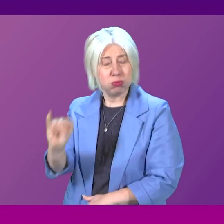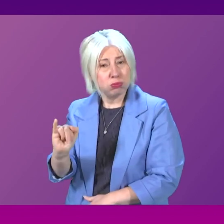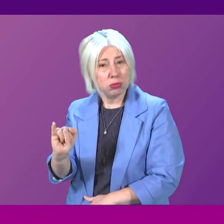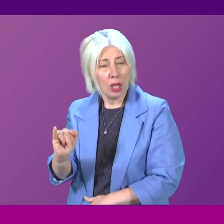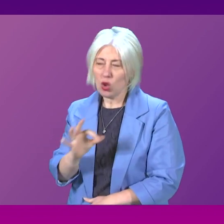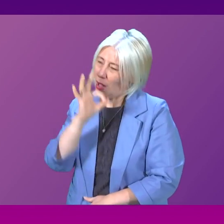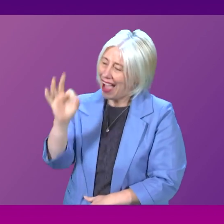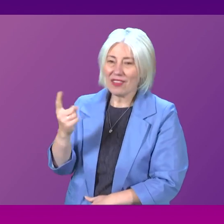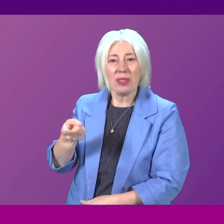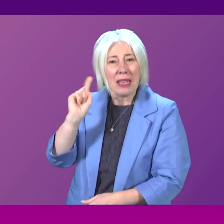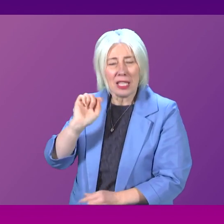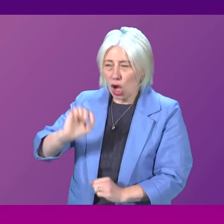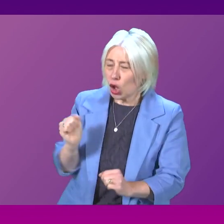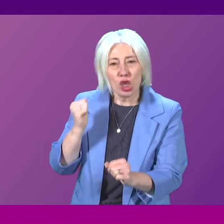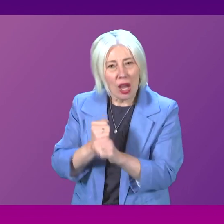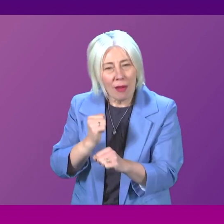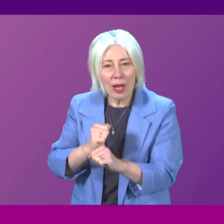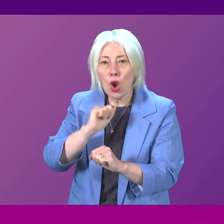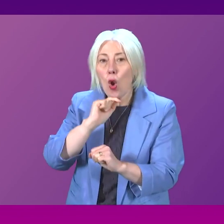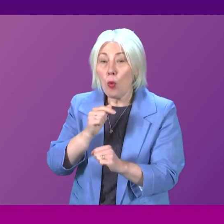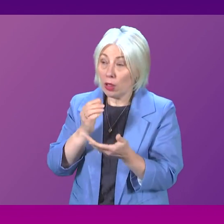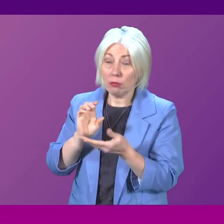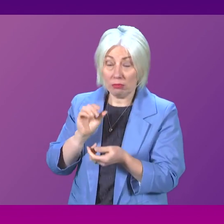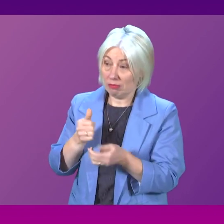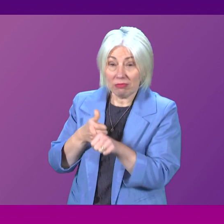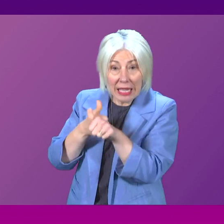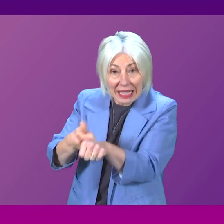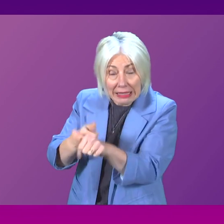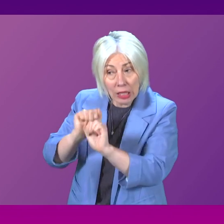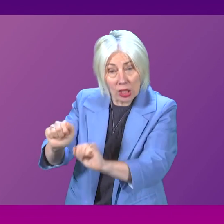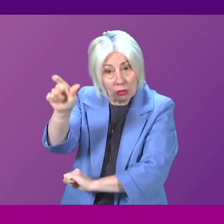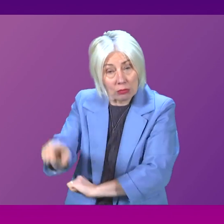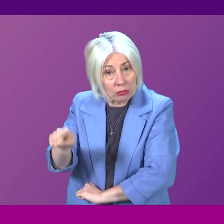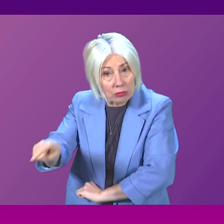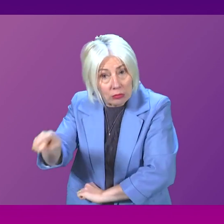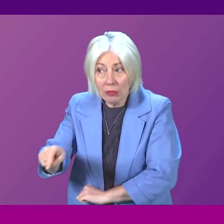Will the Scottish Government provide assistance specifically to help Freya and people with